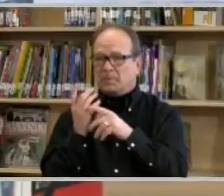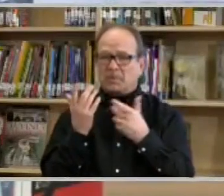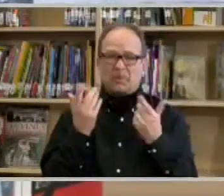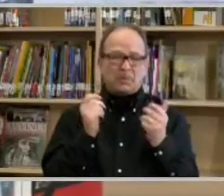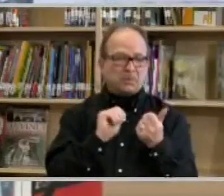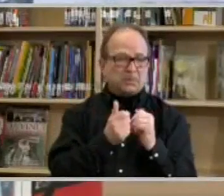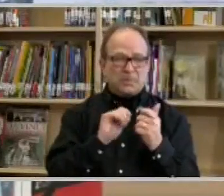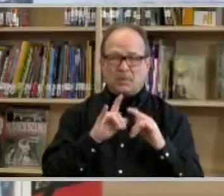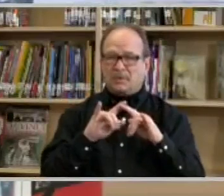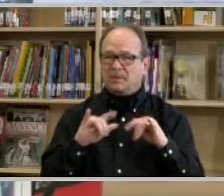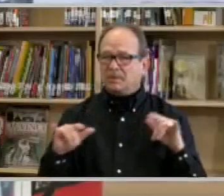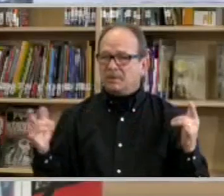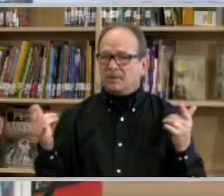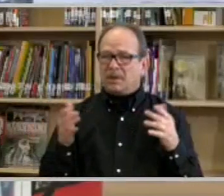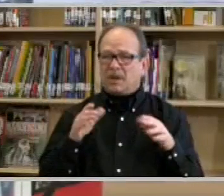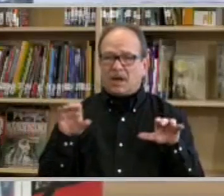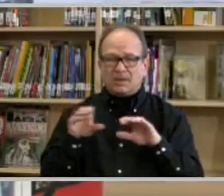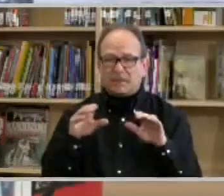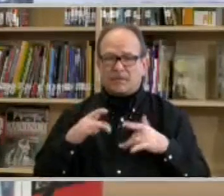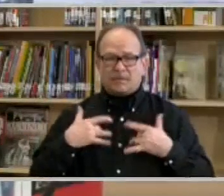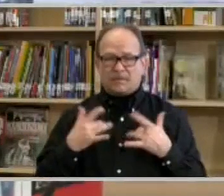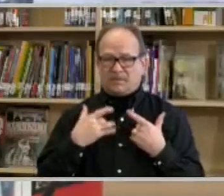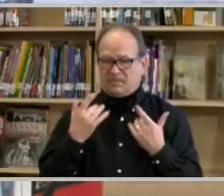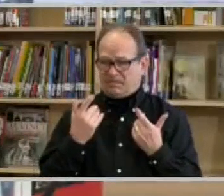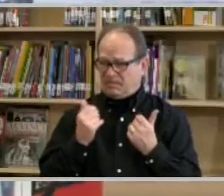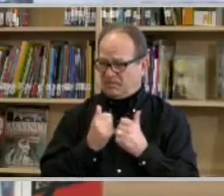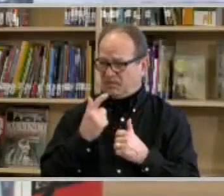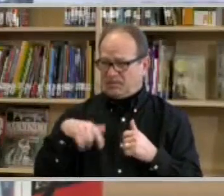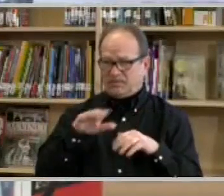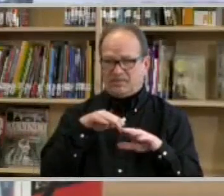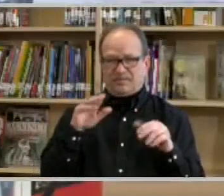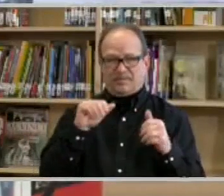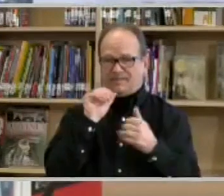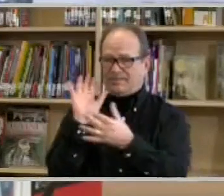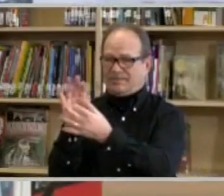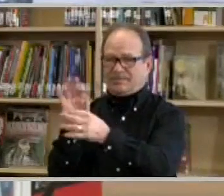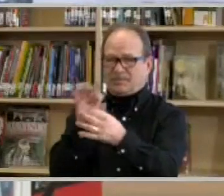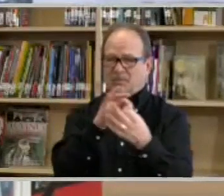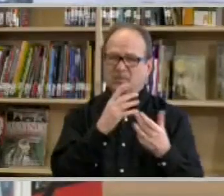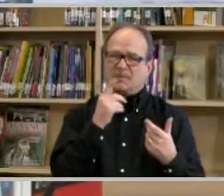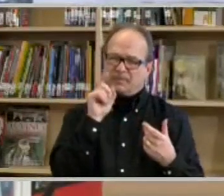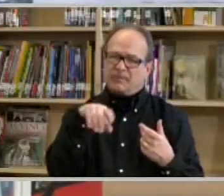THE BASKETBALL, BASEBALL, AND THINGS OF THAT NATURE BUT EVERYBODY IS NOT THAT TYPE OF